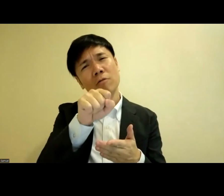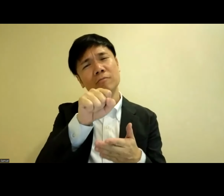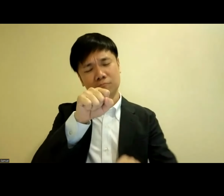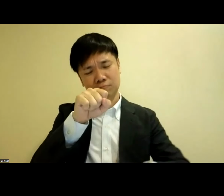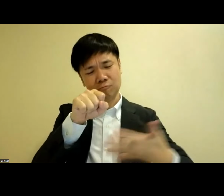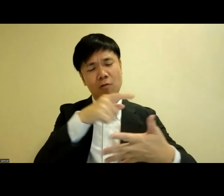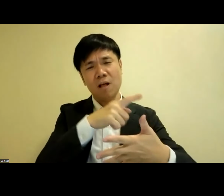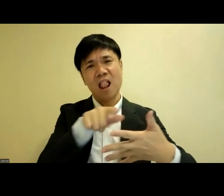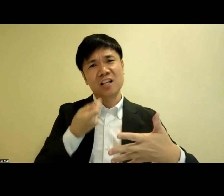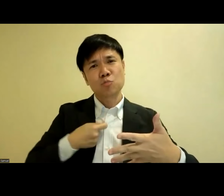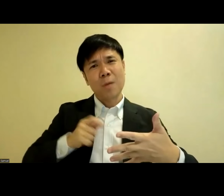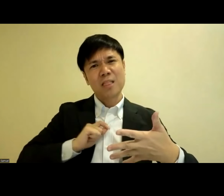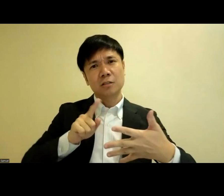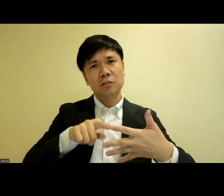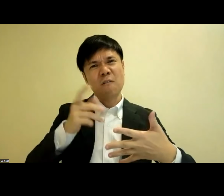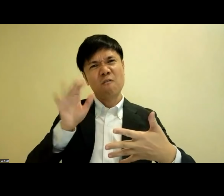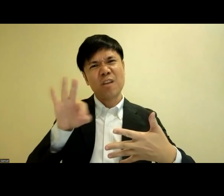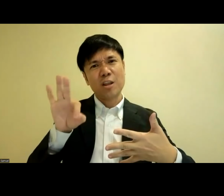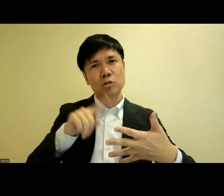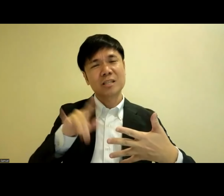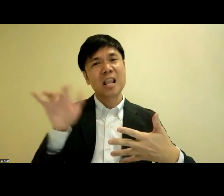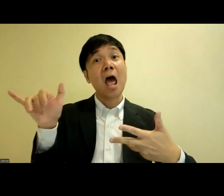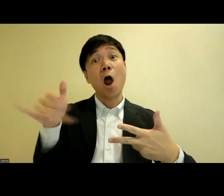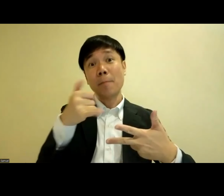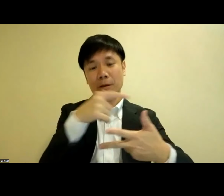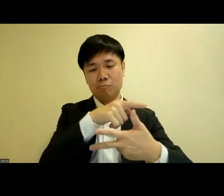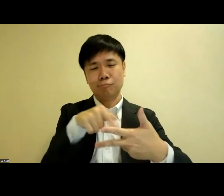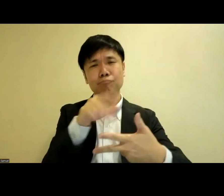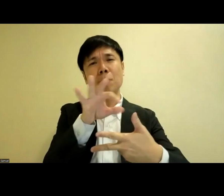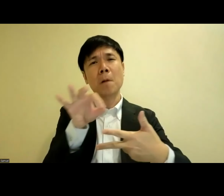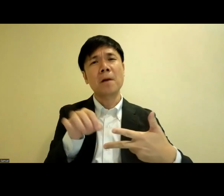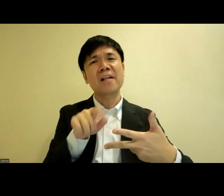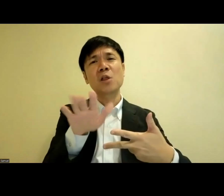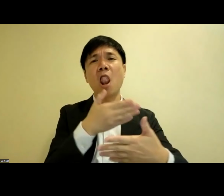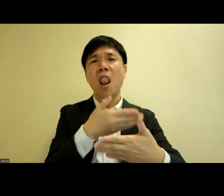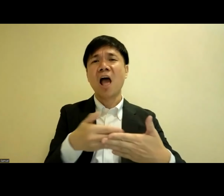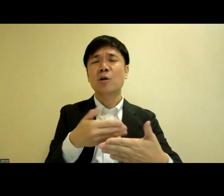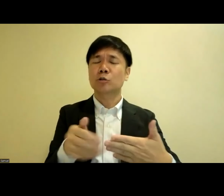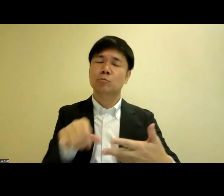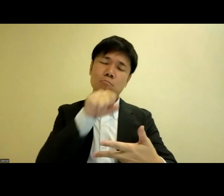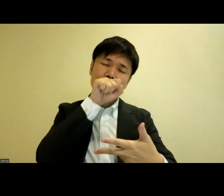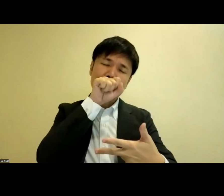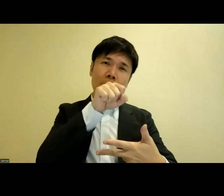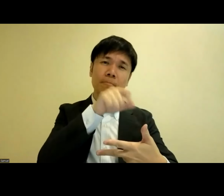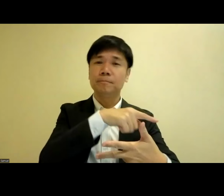and Arabic. If you face any issues, please flag them in the Chat.